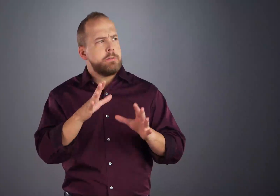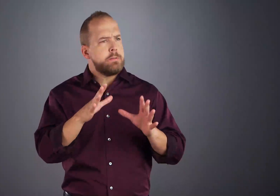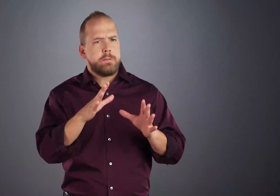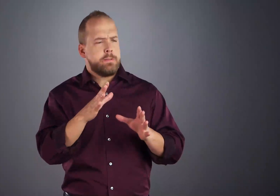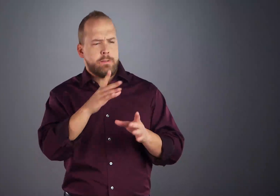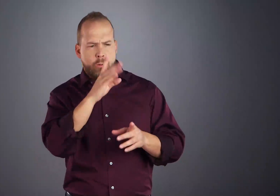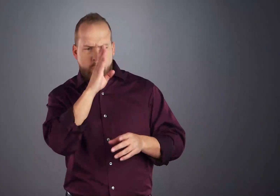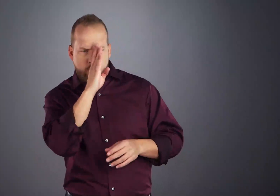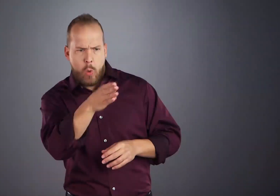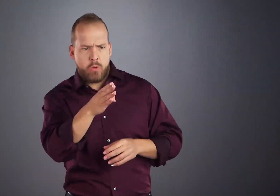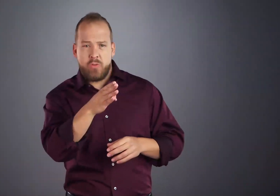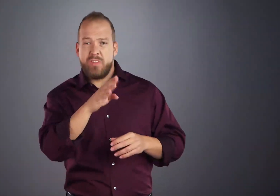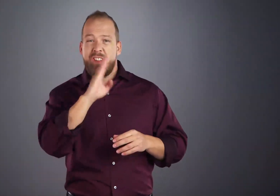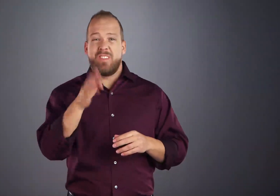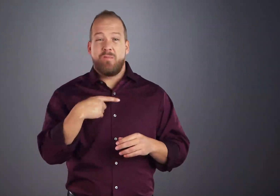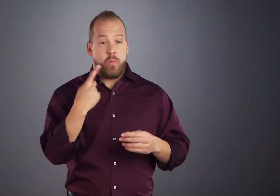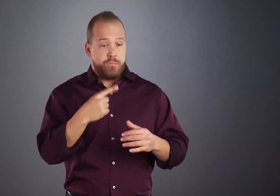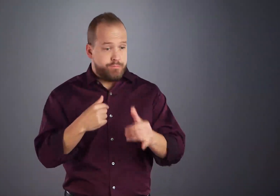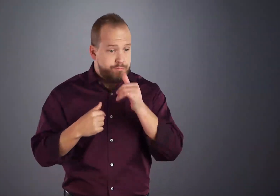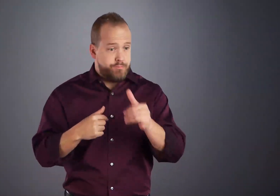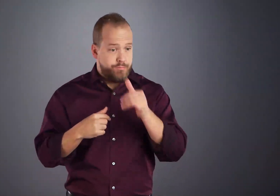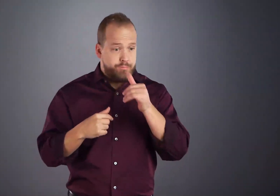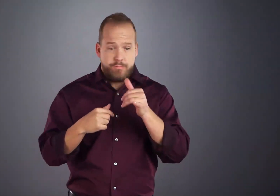or hardly draw a sober breath.